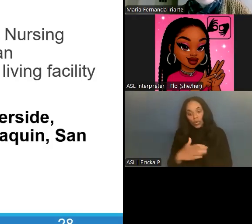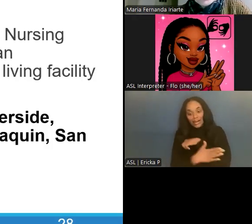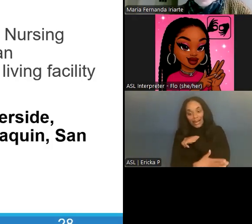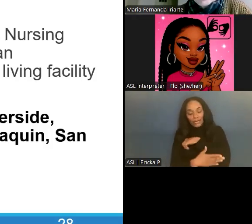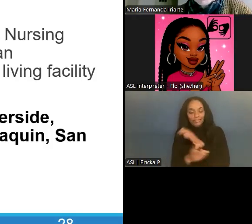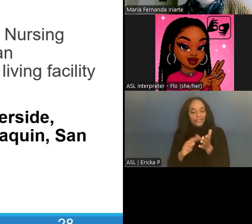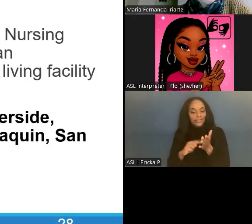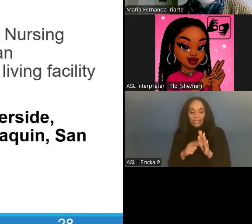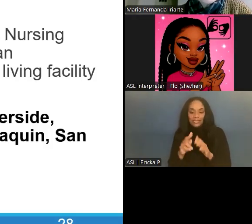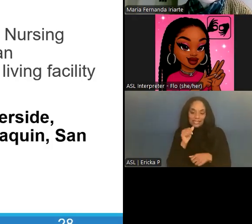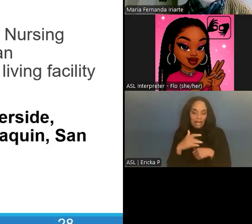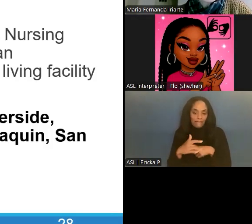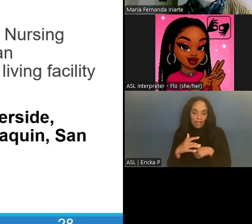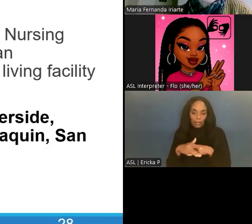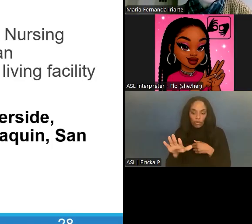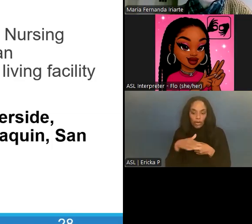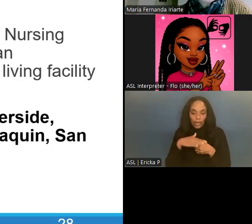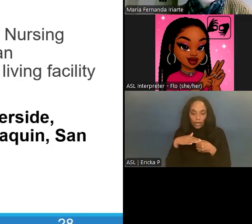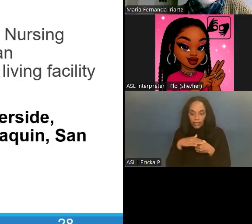in your county.